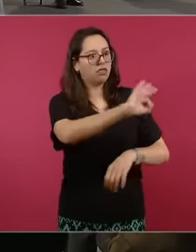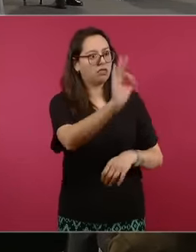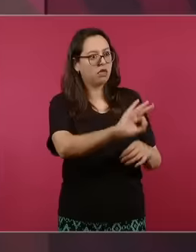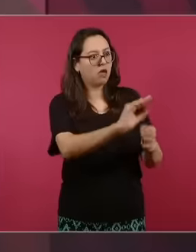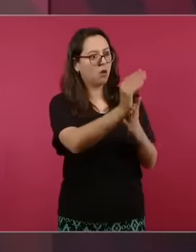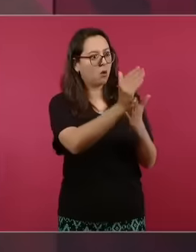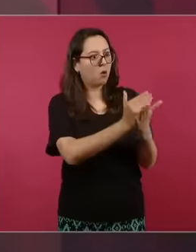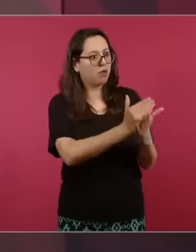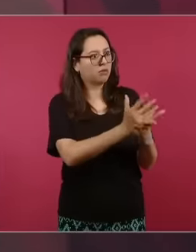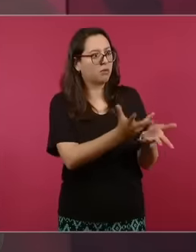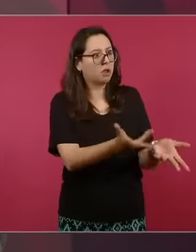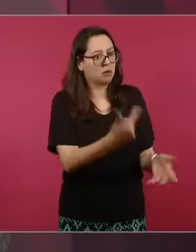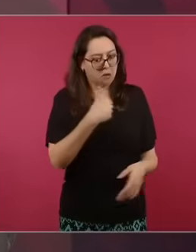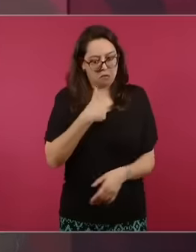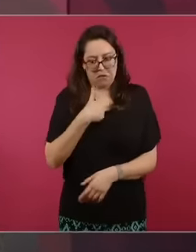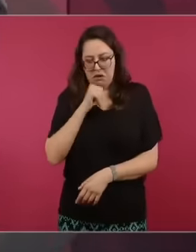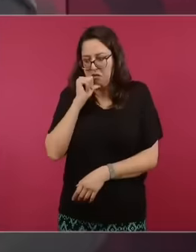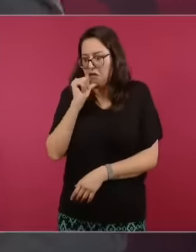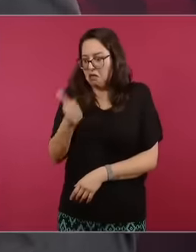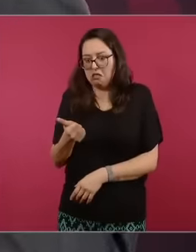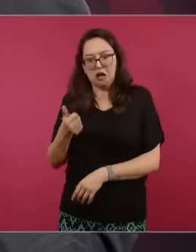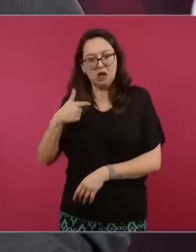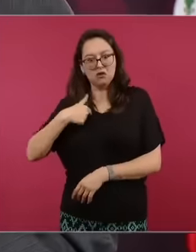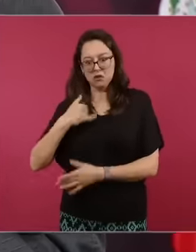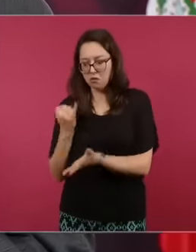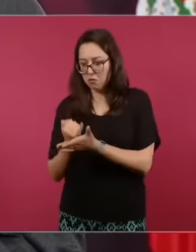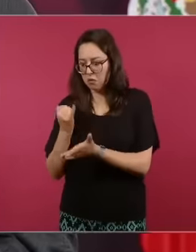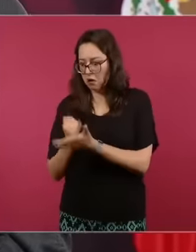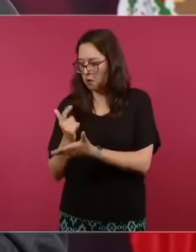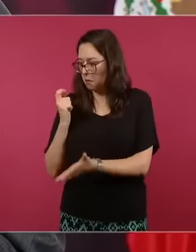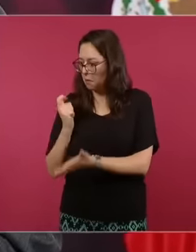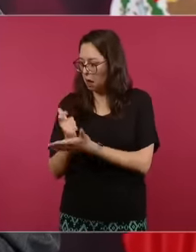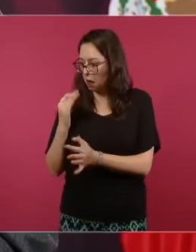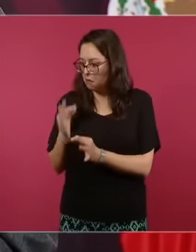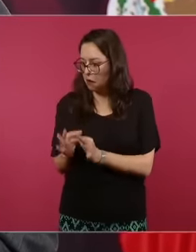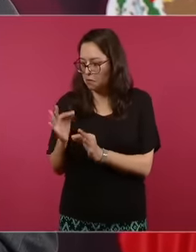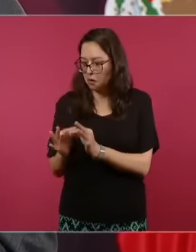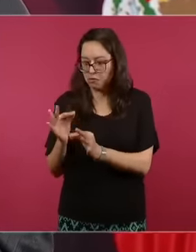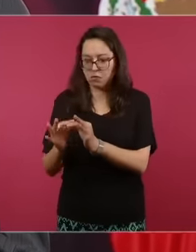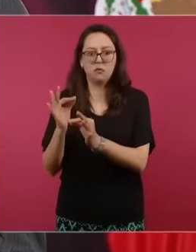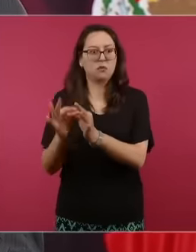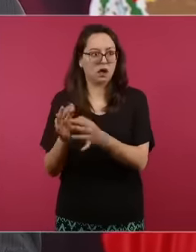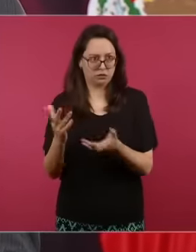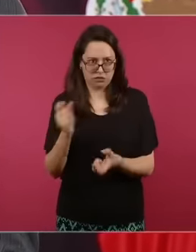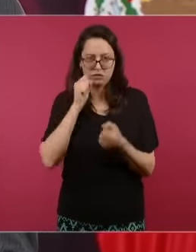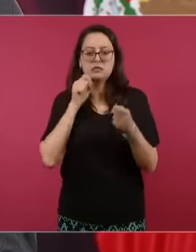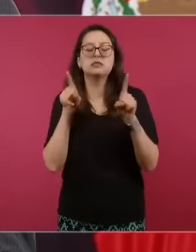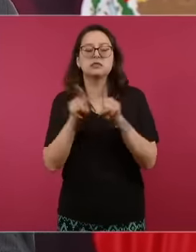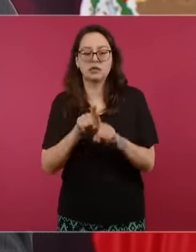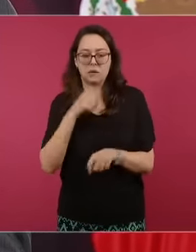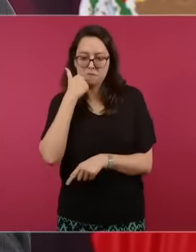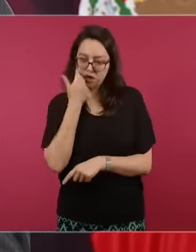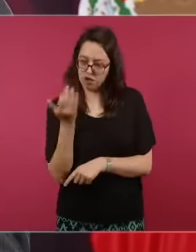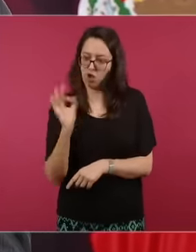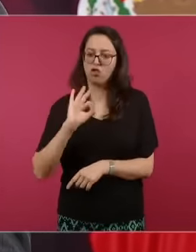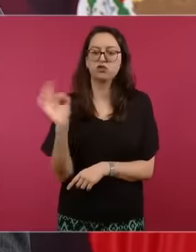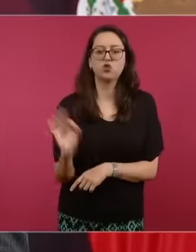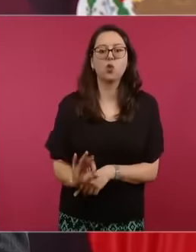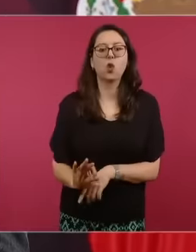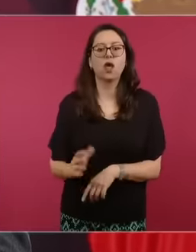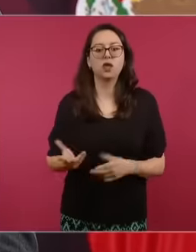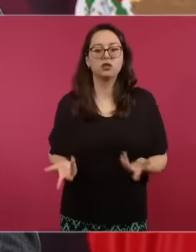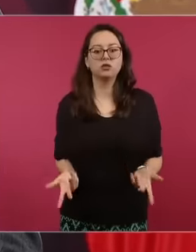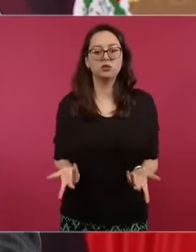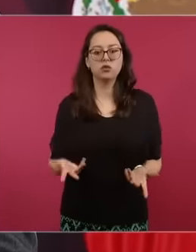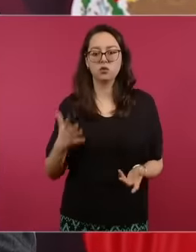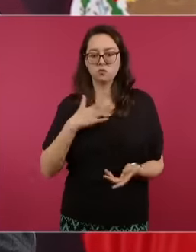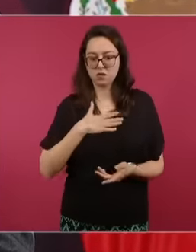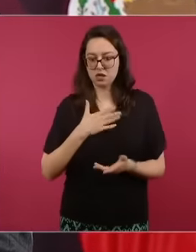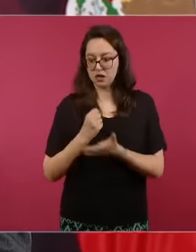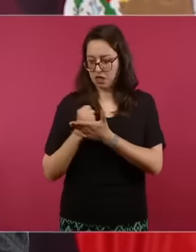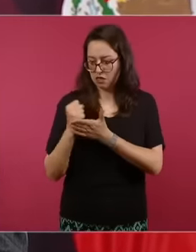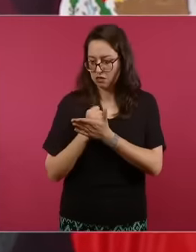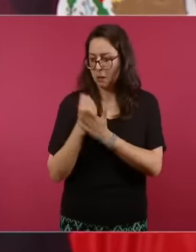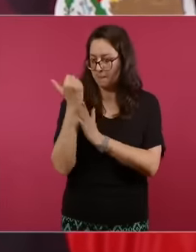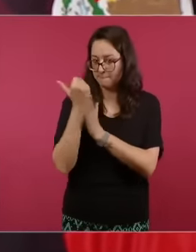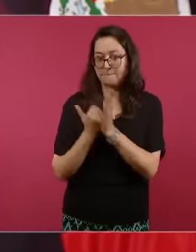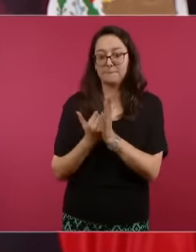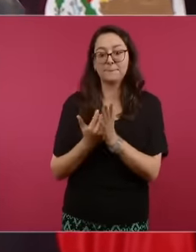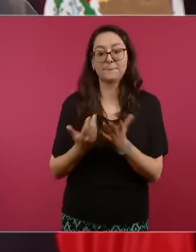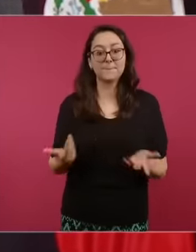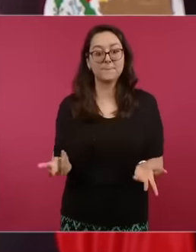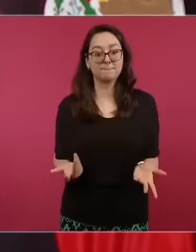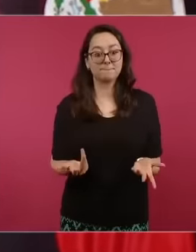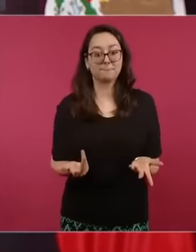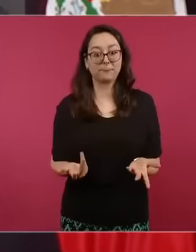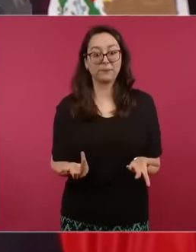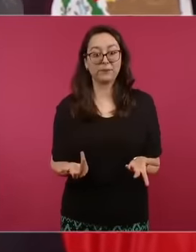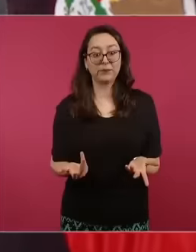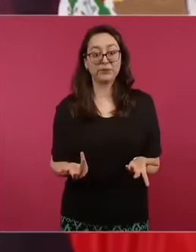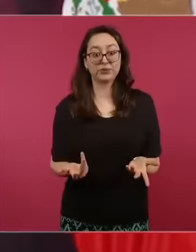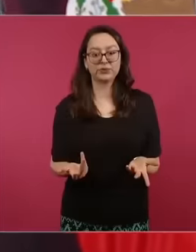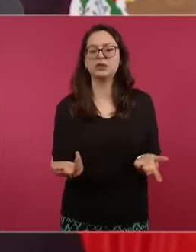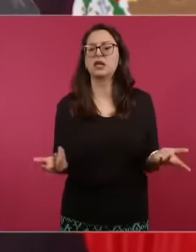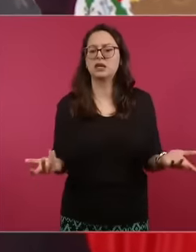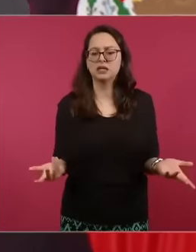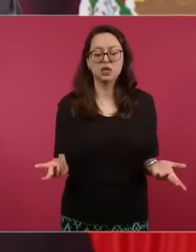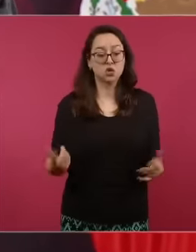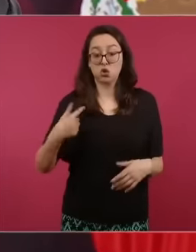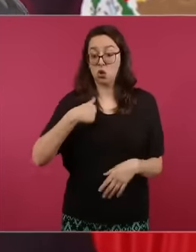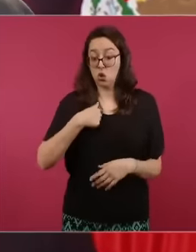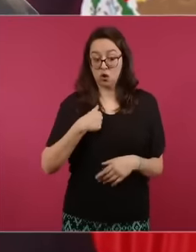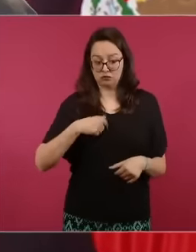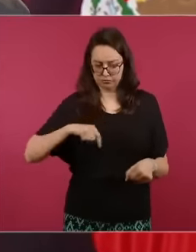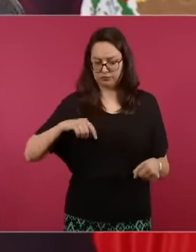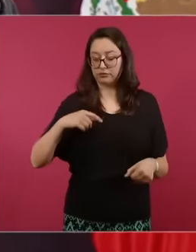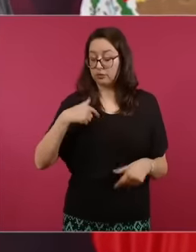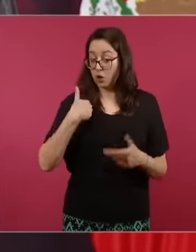They take away a part of my credit, of course, everything legal was